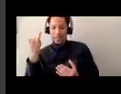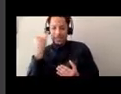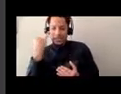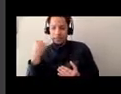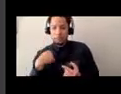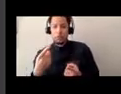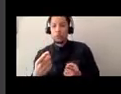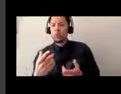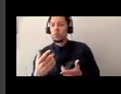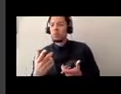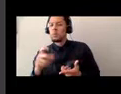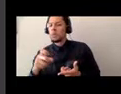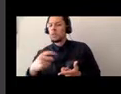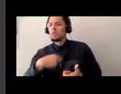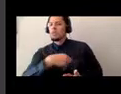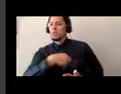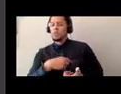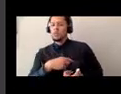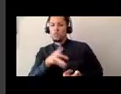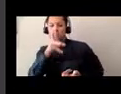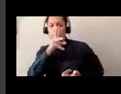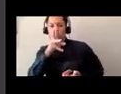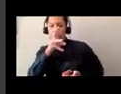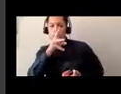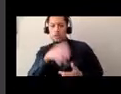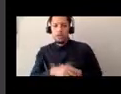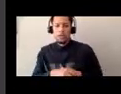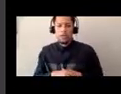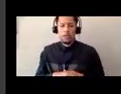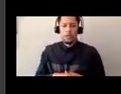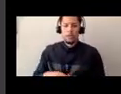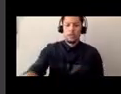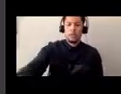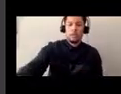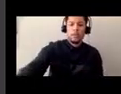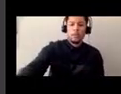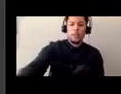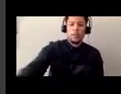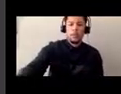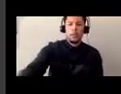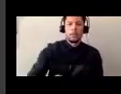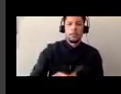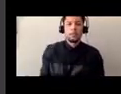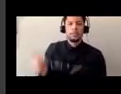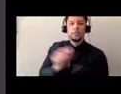The poll is live. If anyone has a challenge, please type into the chat box.